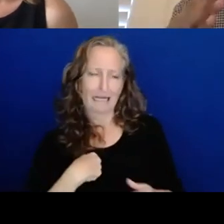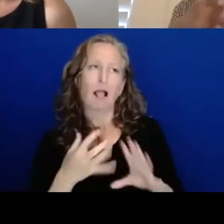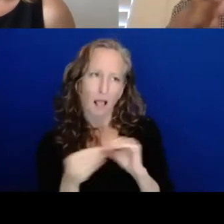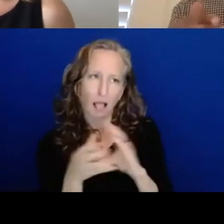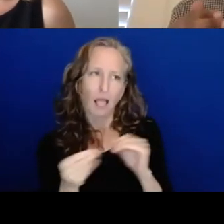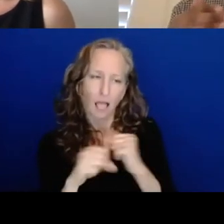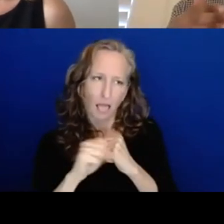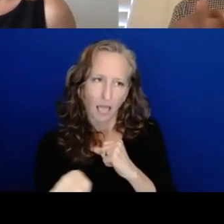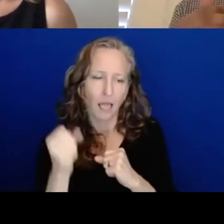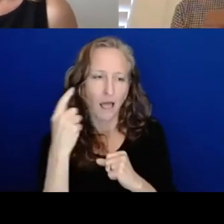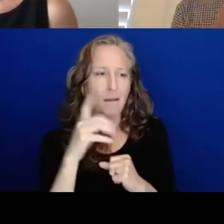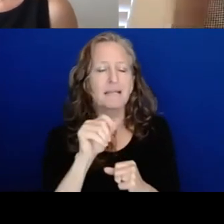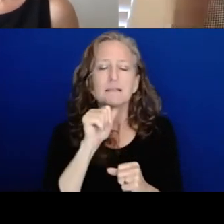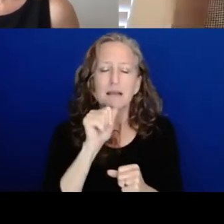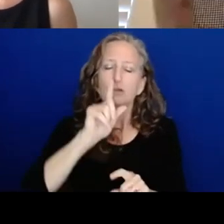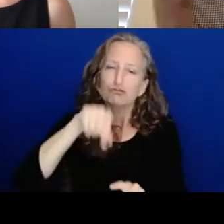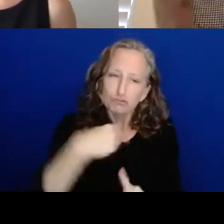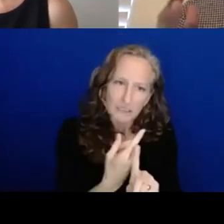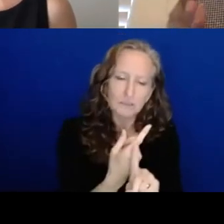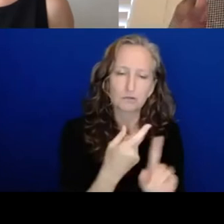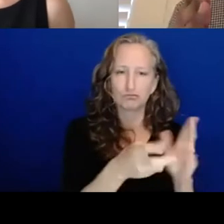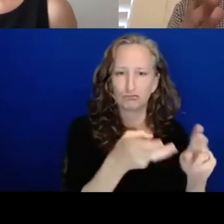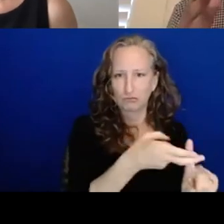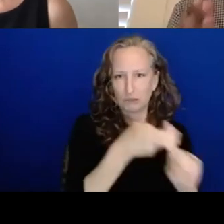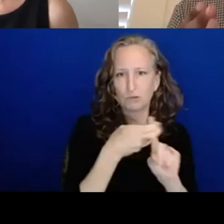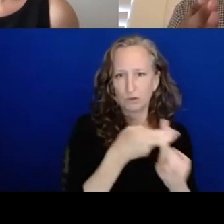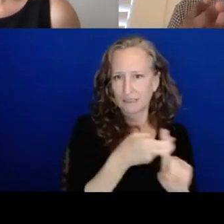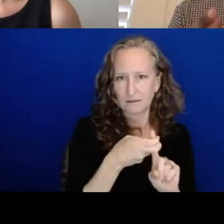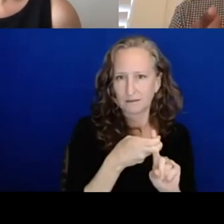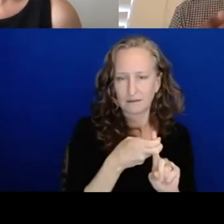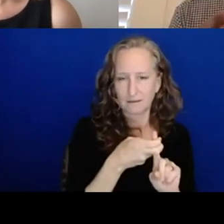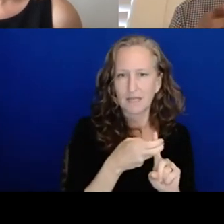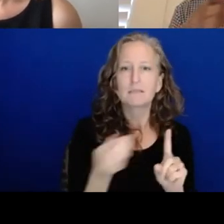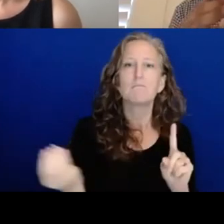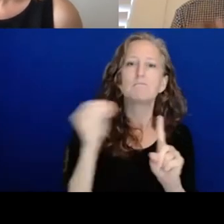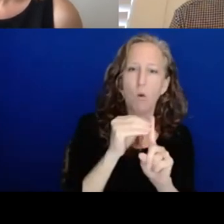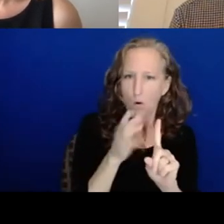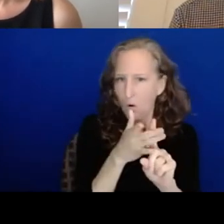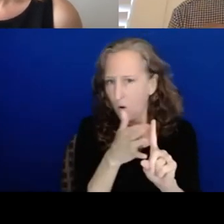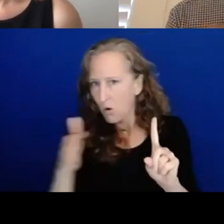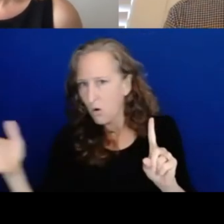just recruiting. That's not the extent of the practice. There's a huge opportunity right